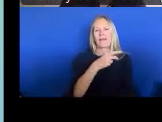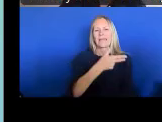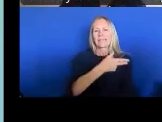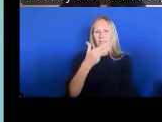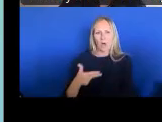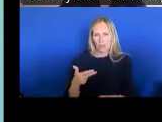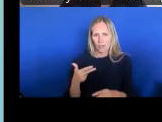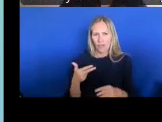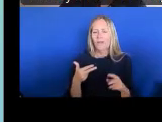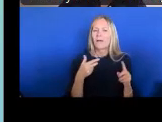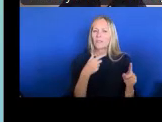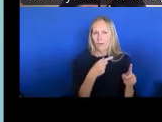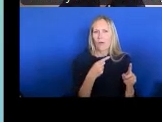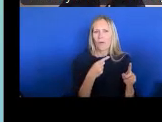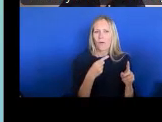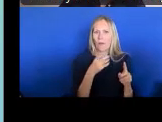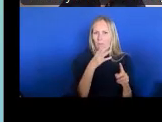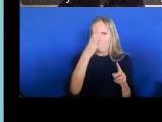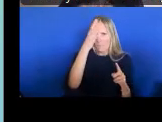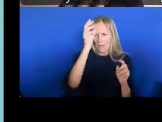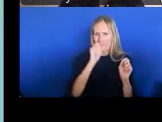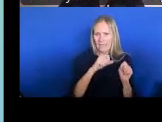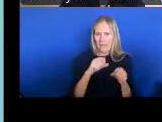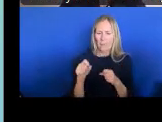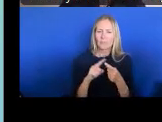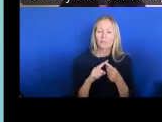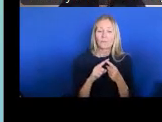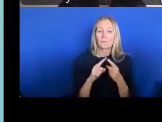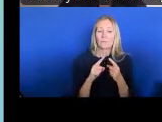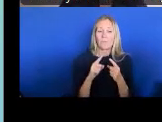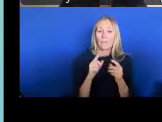parents were able to more identify what their babies were